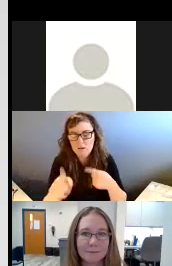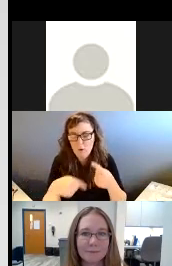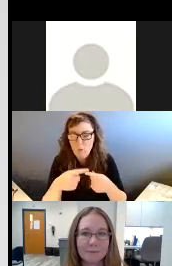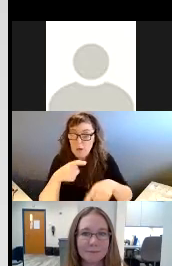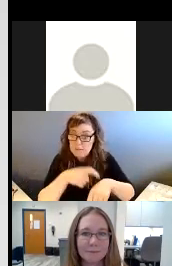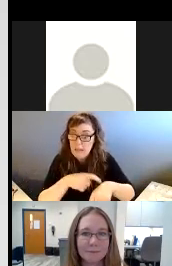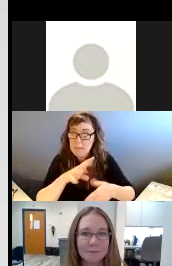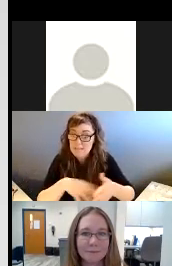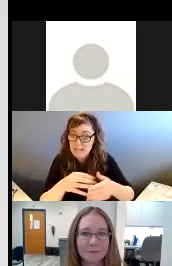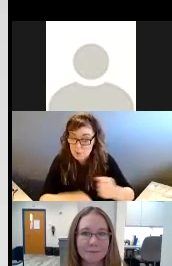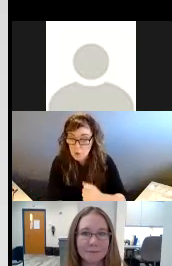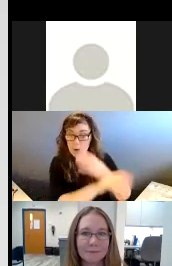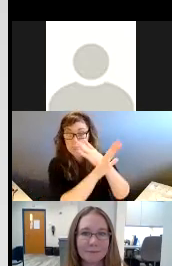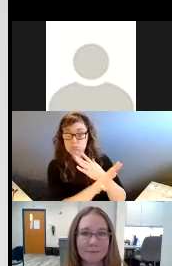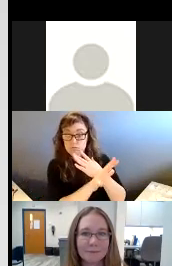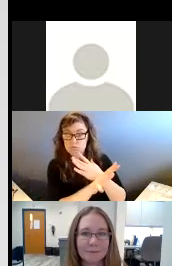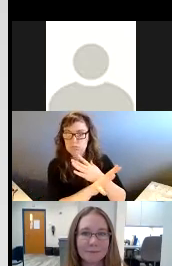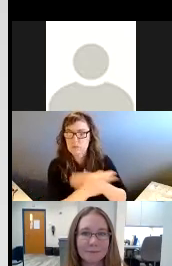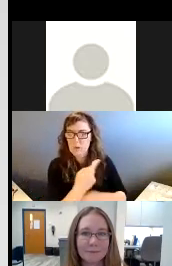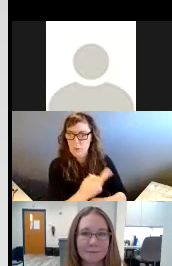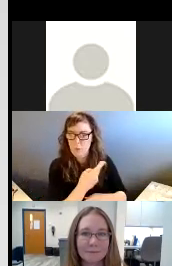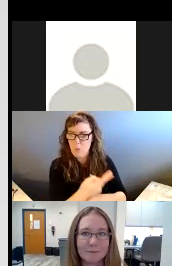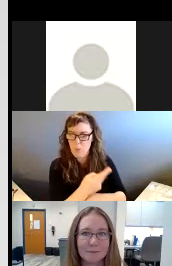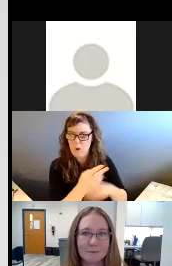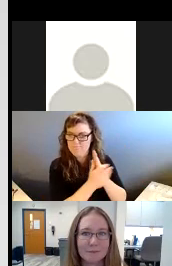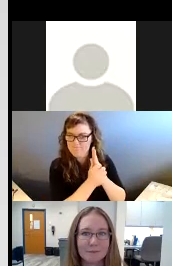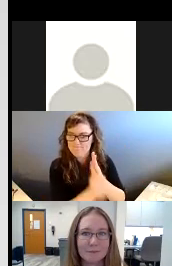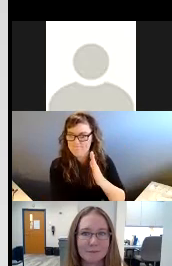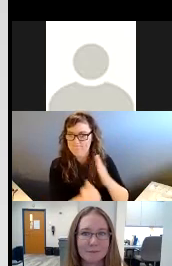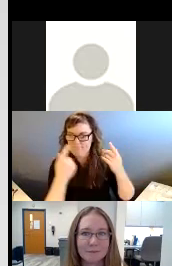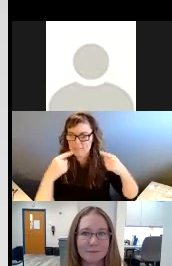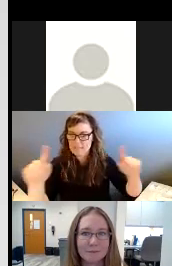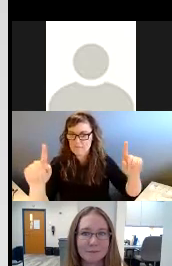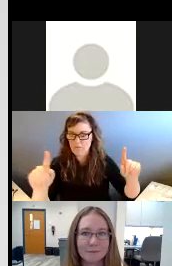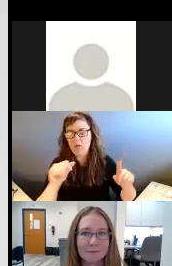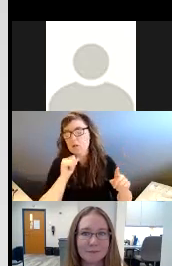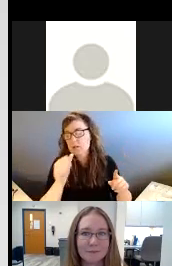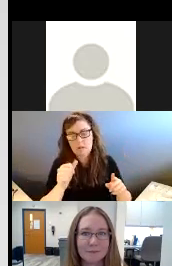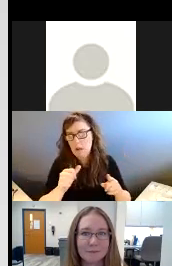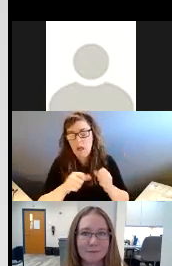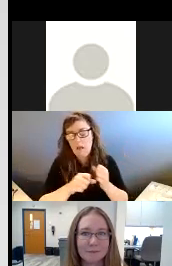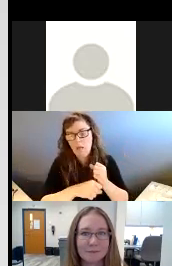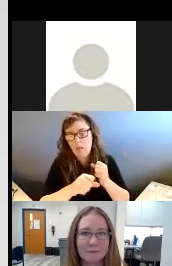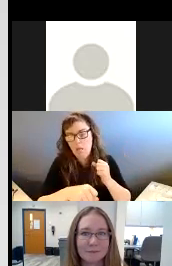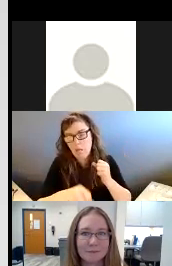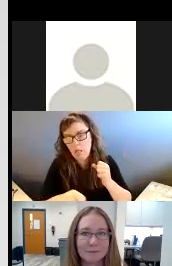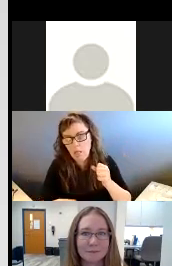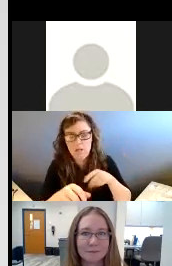HAVING THAT SCHEDULED MEETING SO THEY DON'T HAVE TO EXPLAIN THE WHOLE PROCESS OF DOWNLOADING THE APP, LOGGING ON AND ALL THAT STUFF.